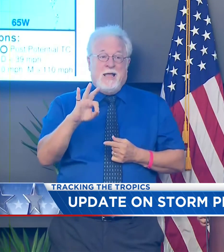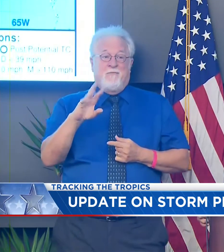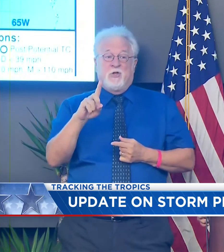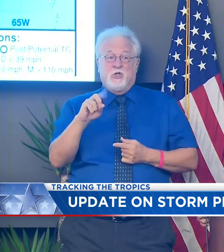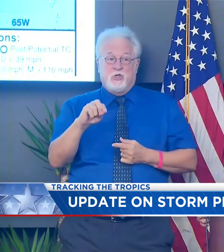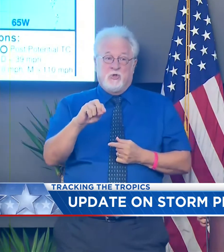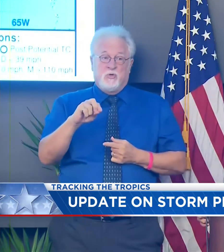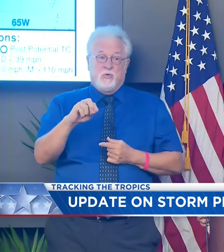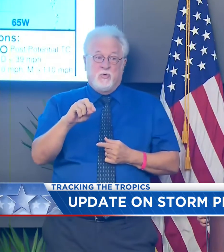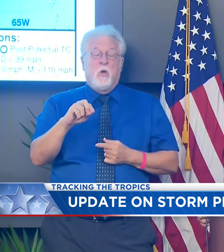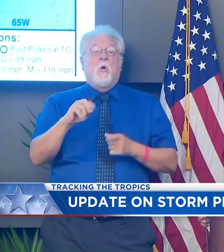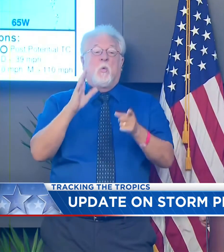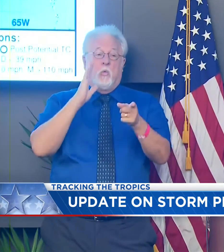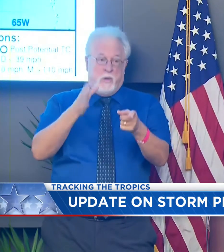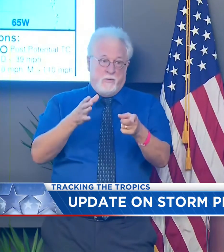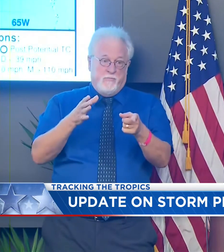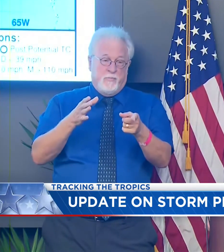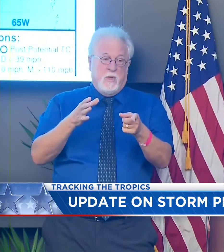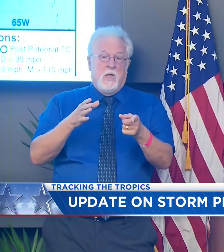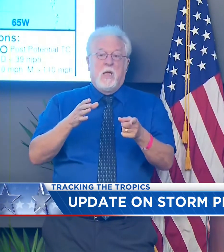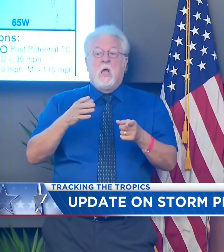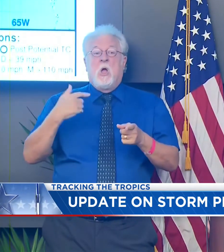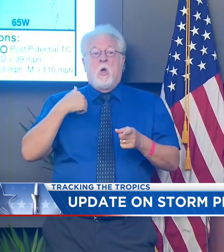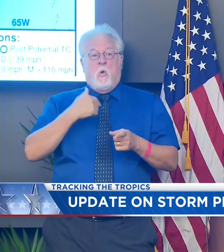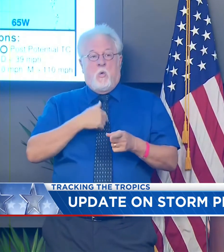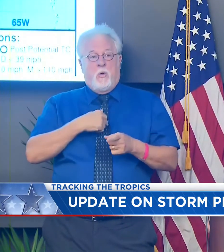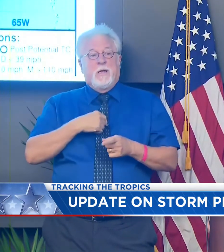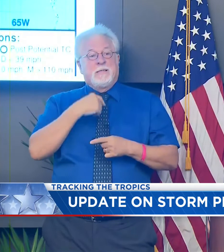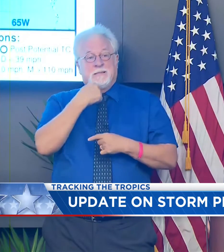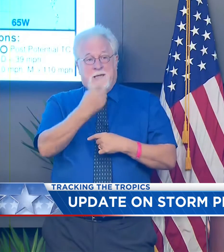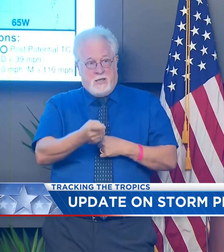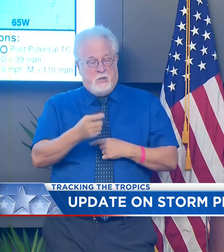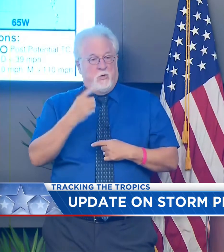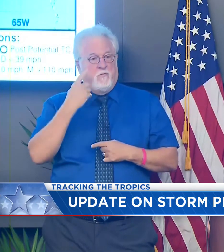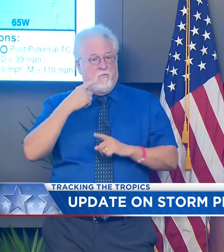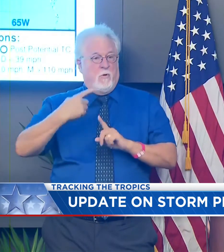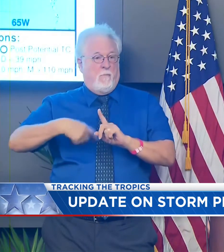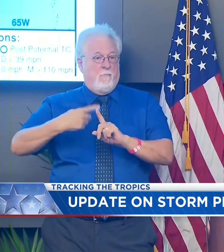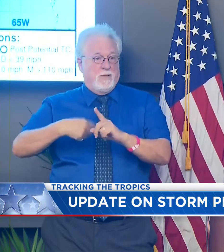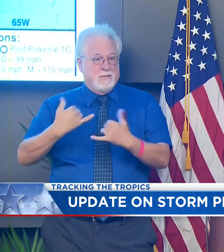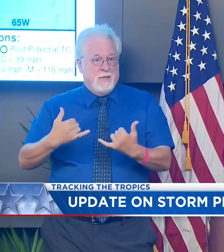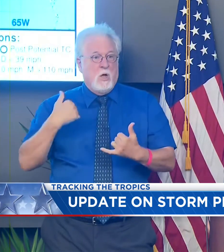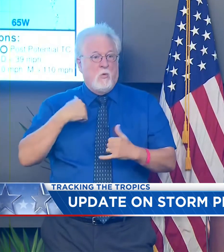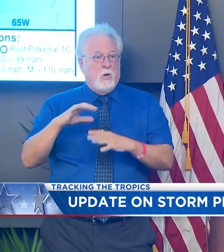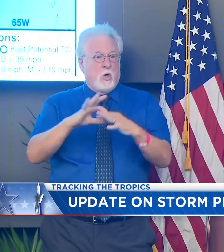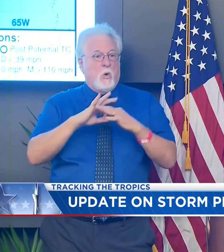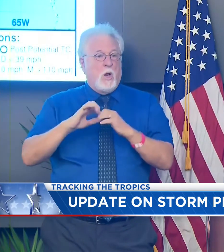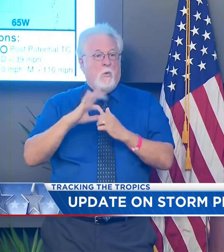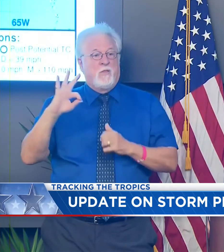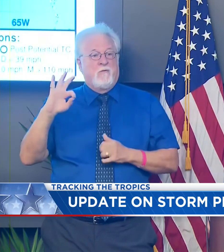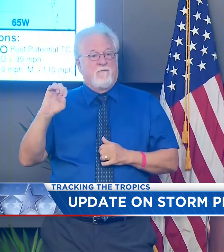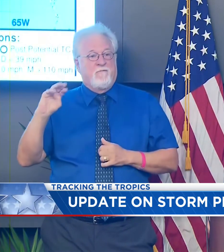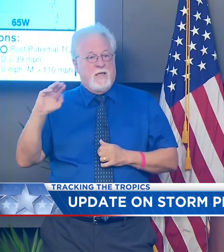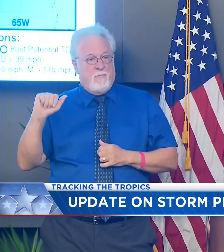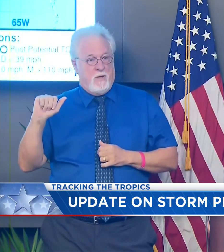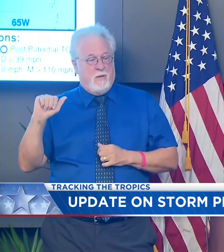ALL, WE ARE HOPEFUL THAT WE'RE NOT GOING TO HAVE TO DO A LOT OF SHELTERING. IF WE HAVE TO OPEN CONGREGANT